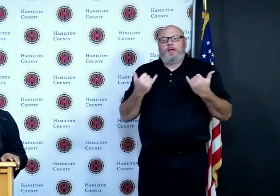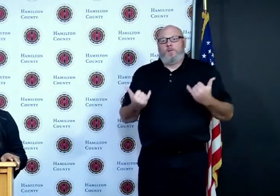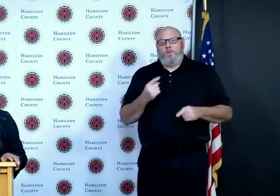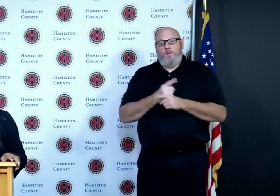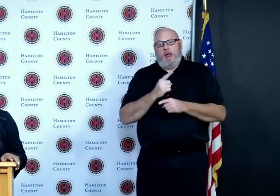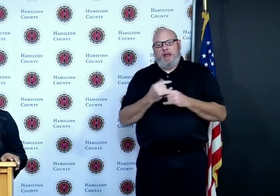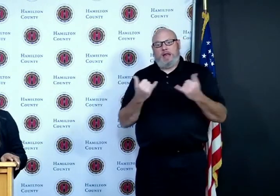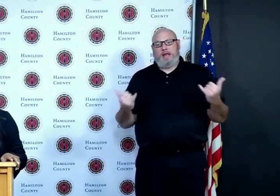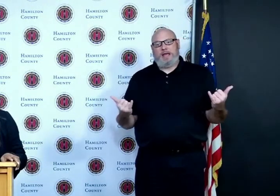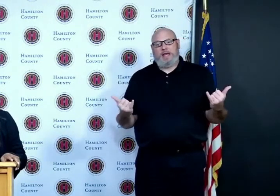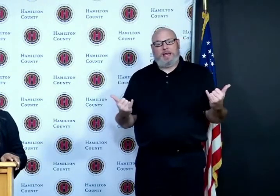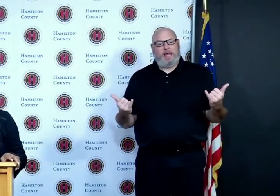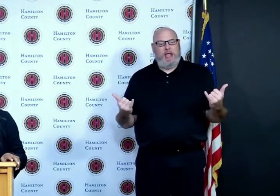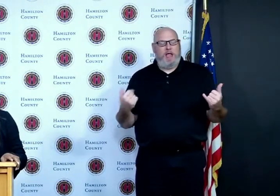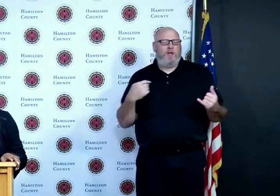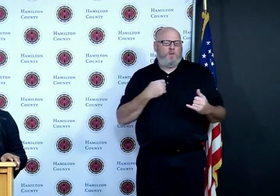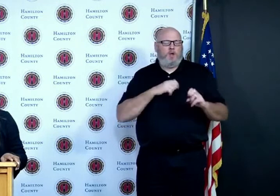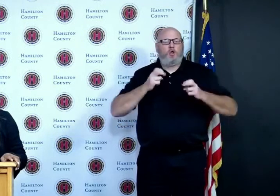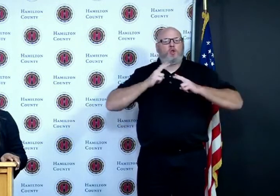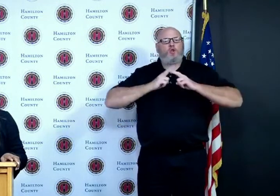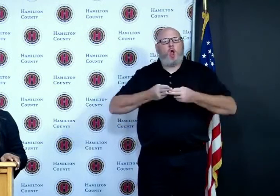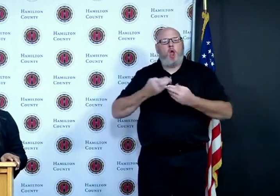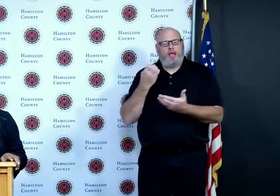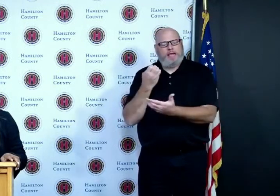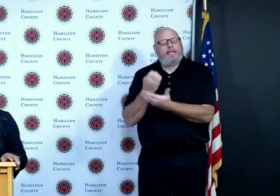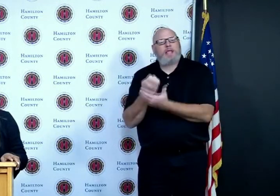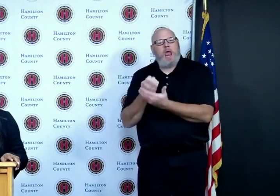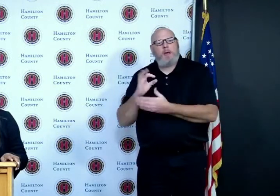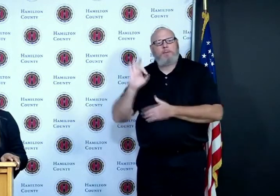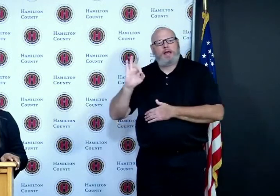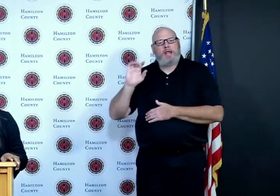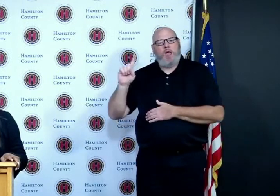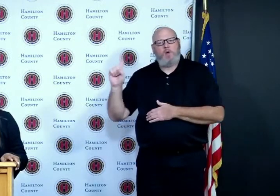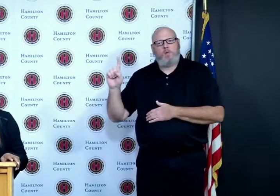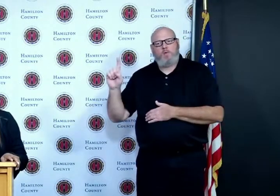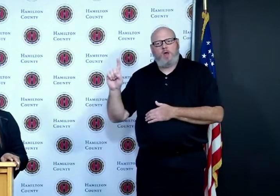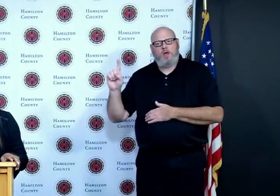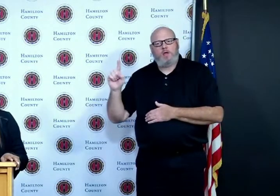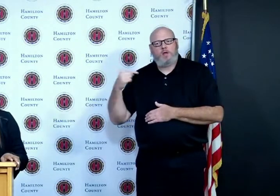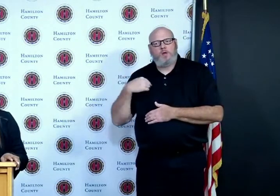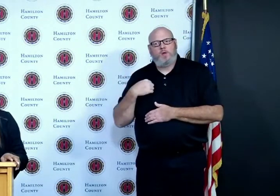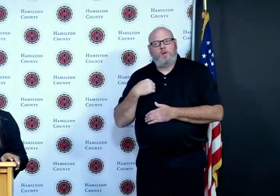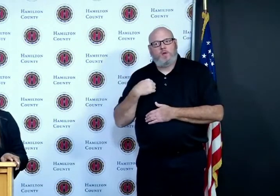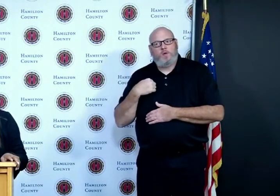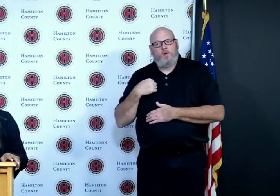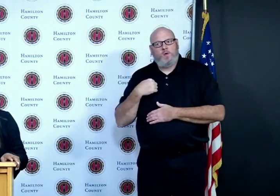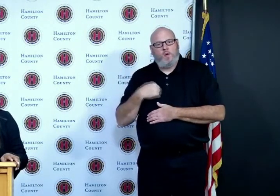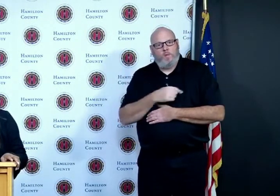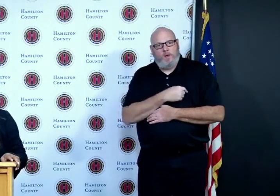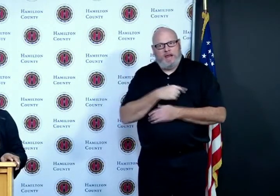a health crisis as well at the same time and so the Economic Relief and Recovery Task Force goal